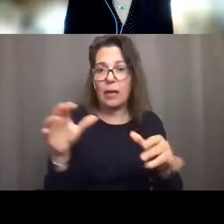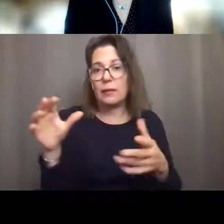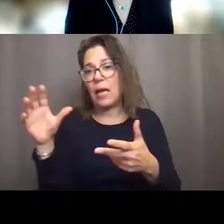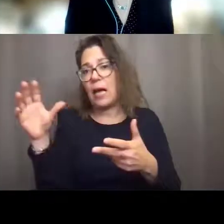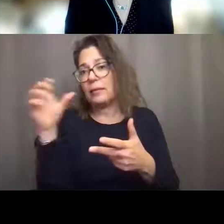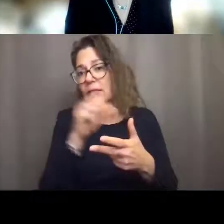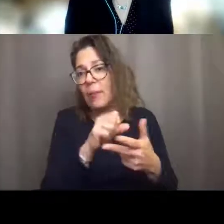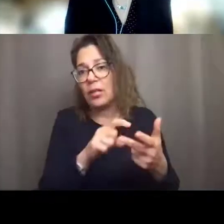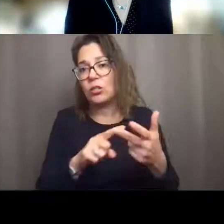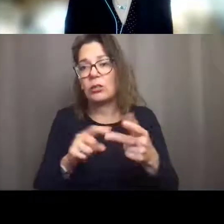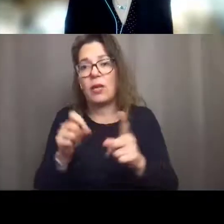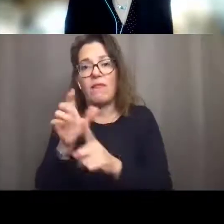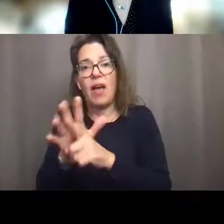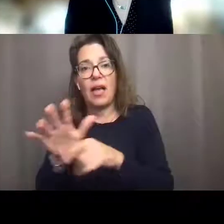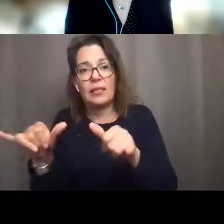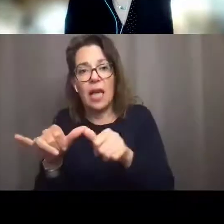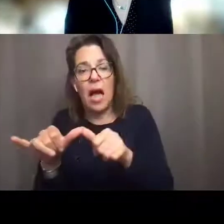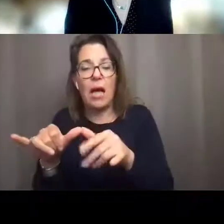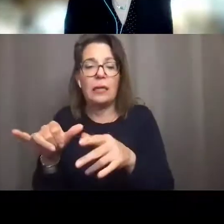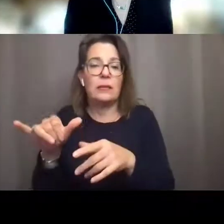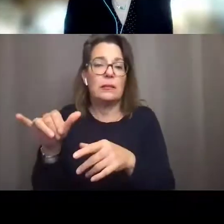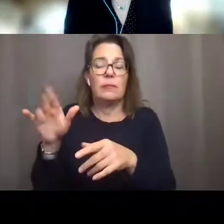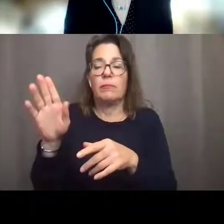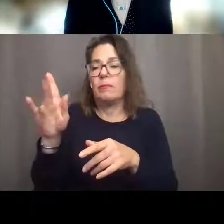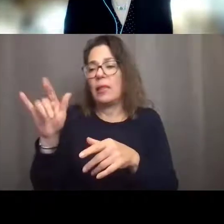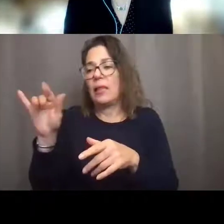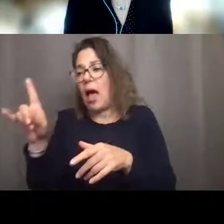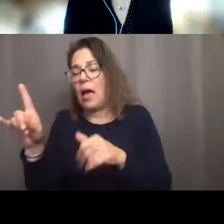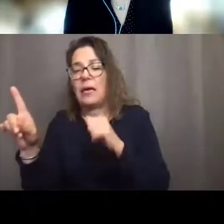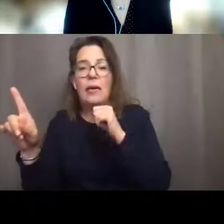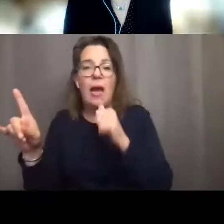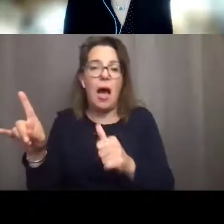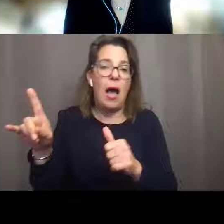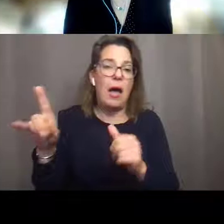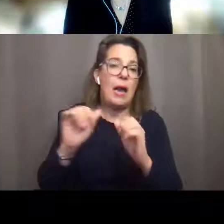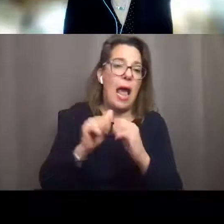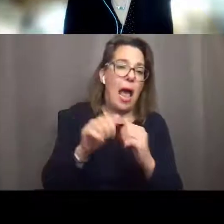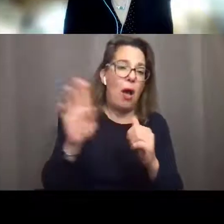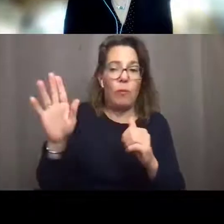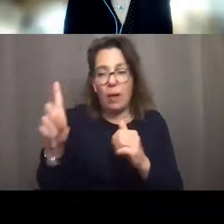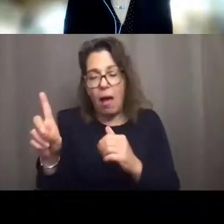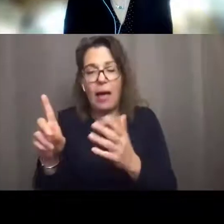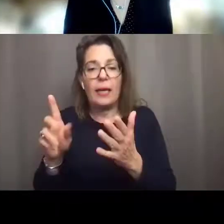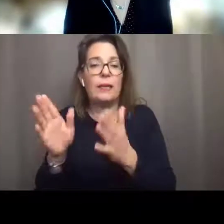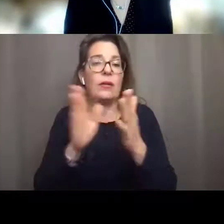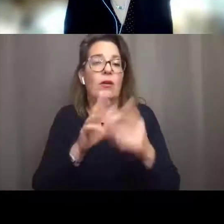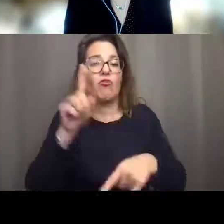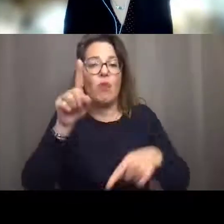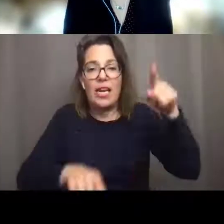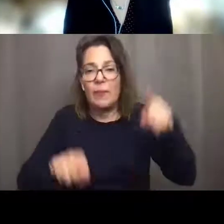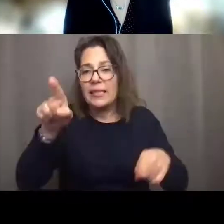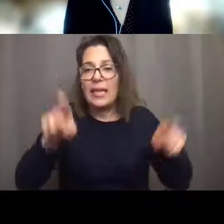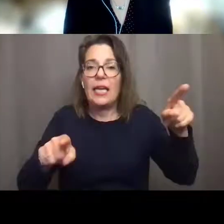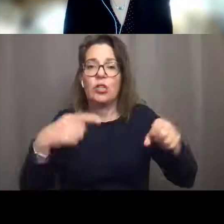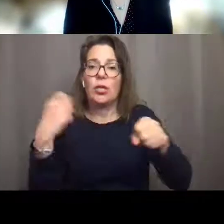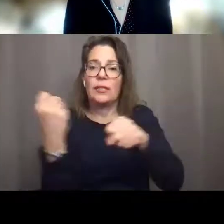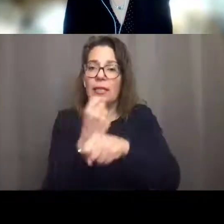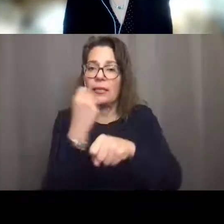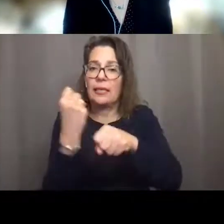effect size, whether you're not … whether you're going to blind the study, how you're going to blind the study, randomization, physical analysis.